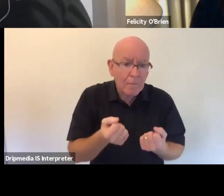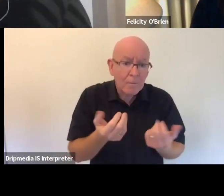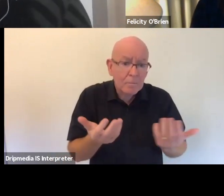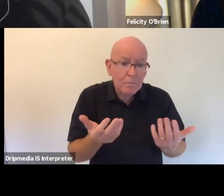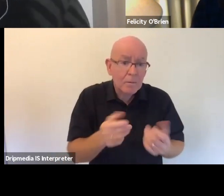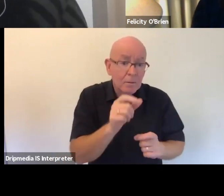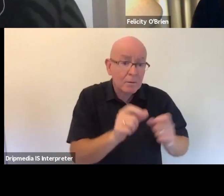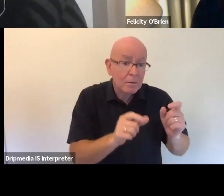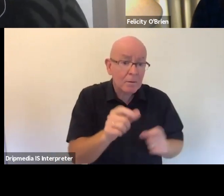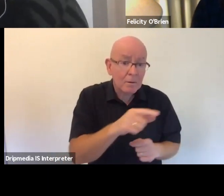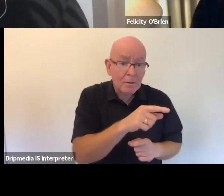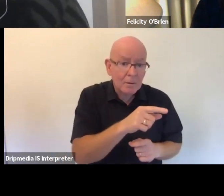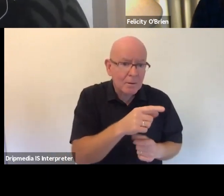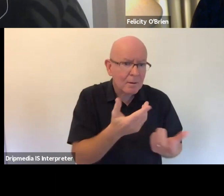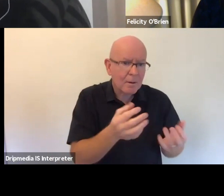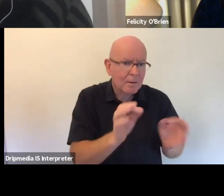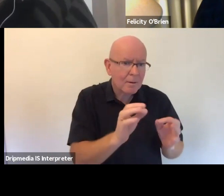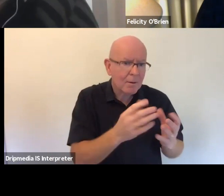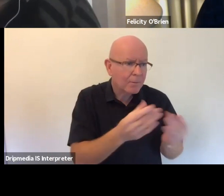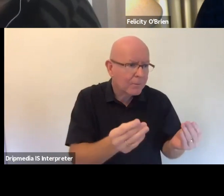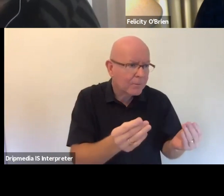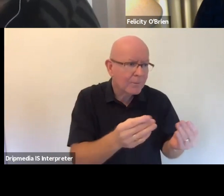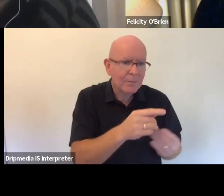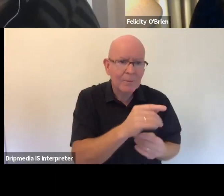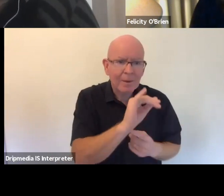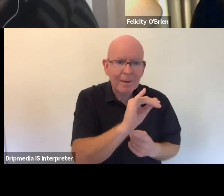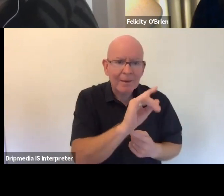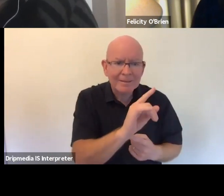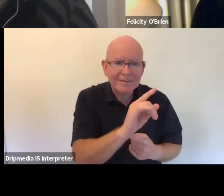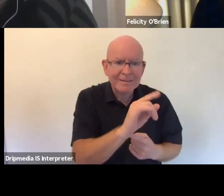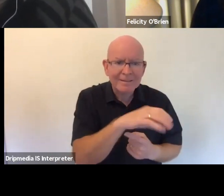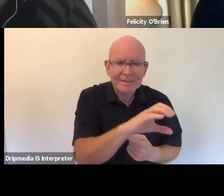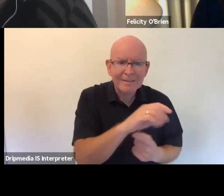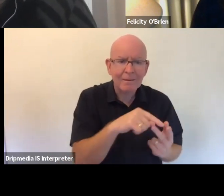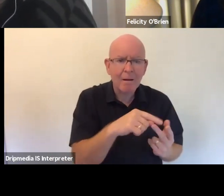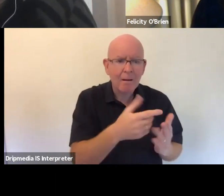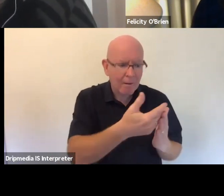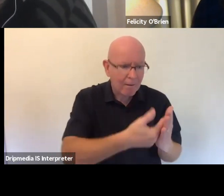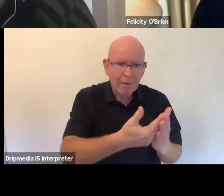Is it better if it is based on formal or informal relationships? We have some cases reported